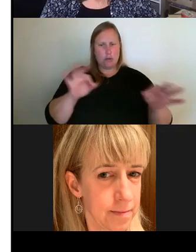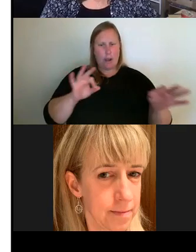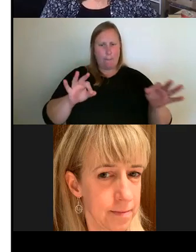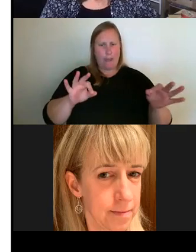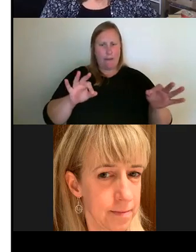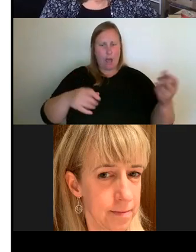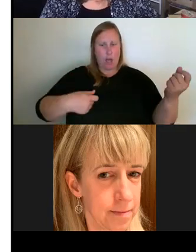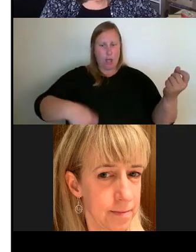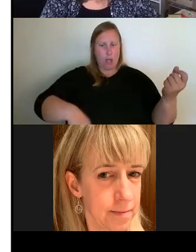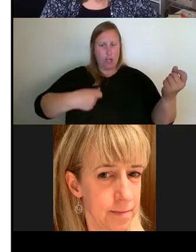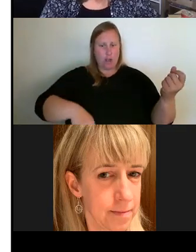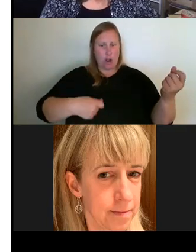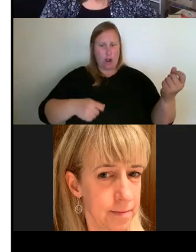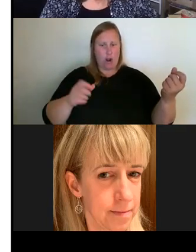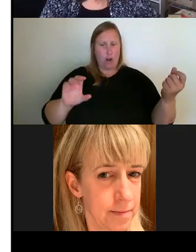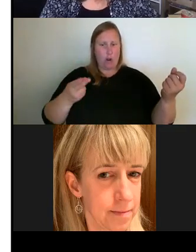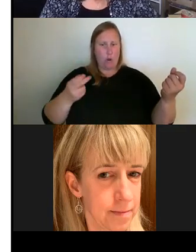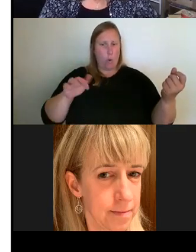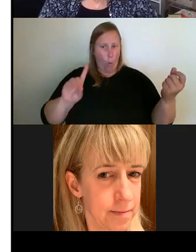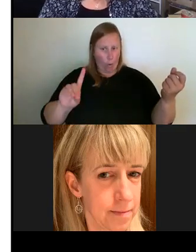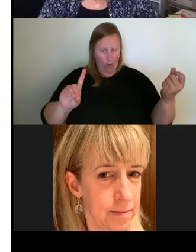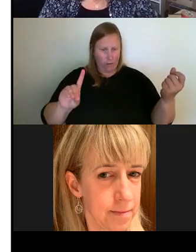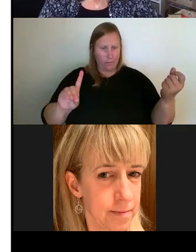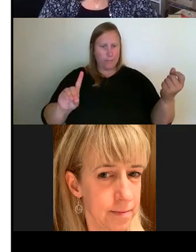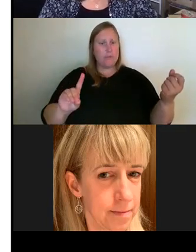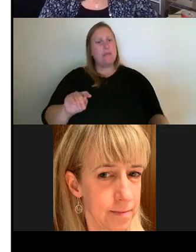if I were to look at this, the text is nice for the A